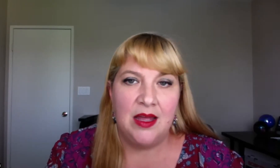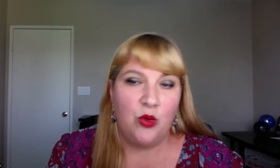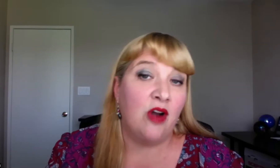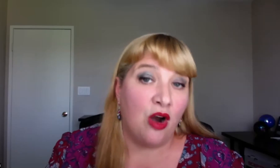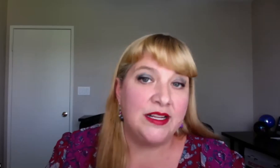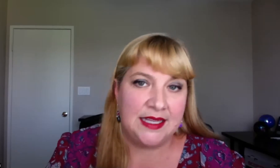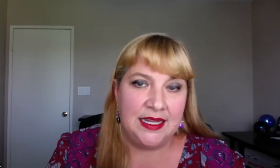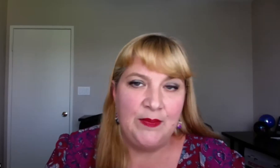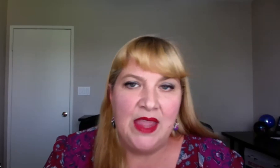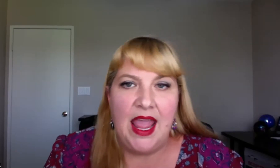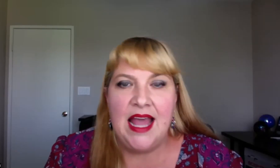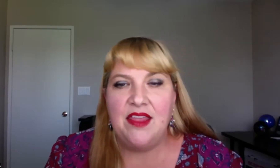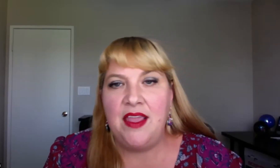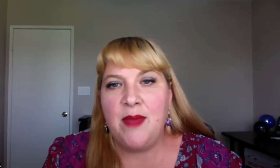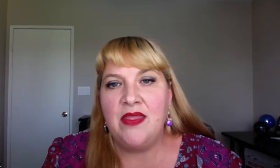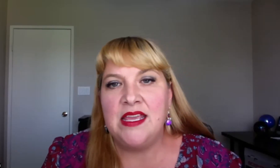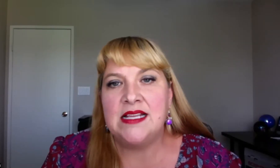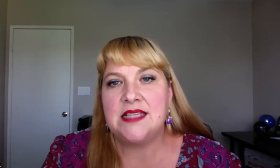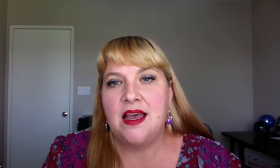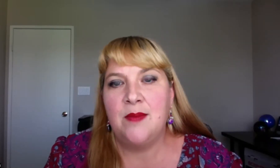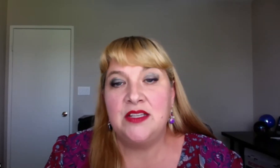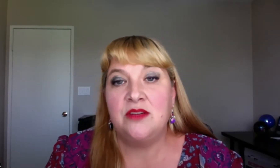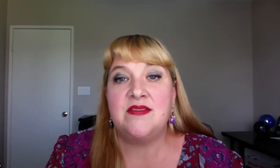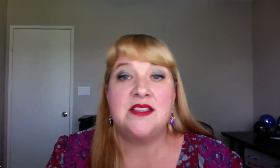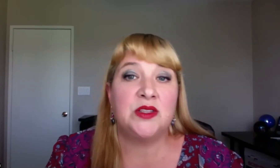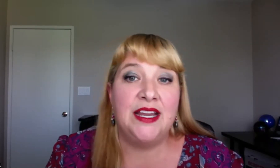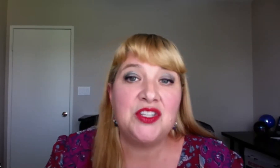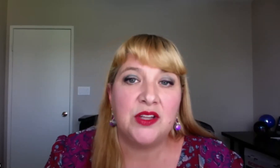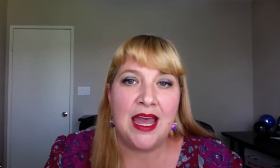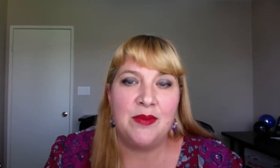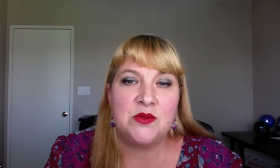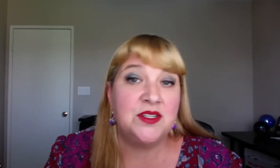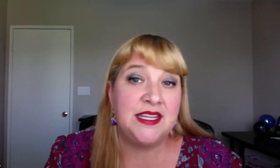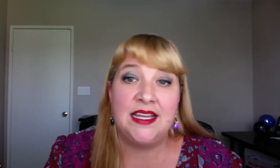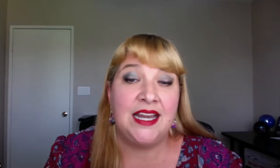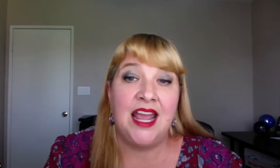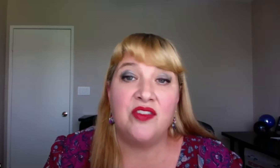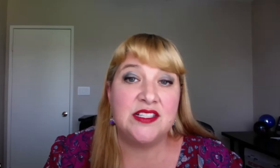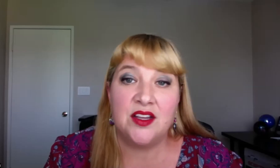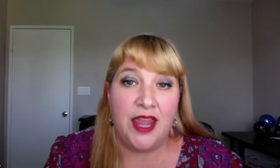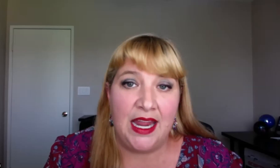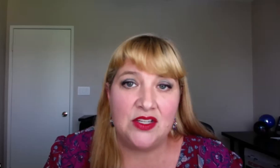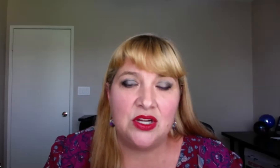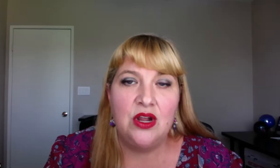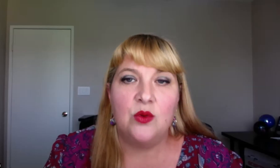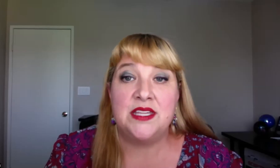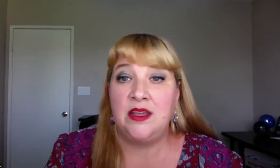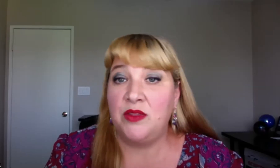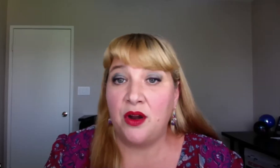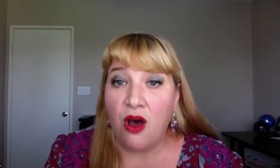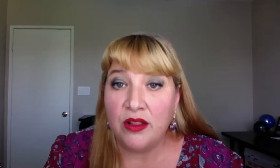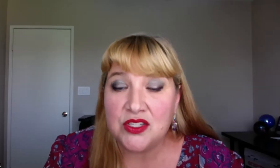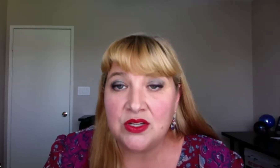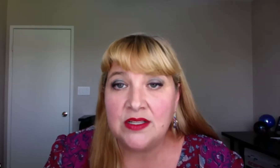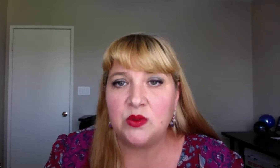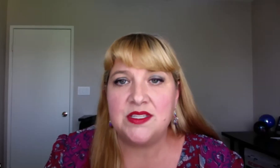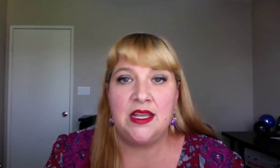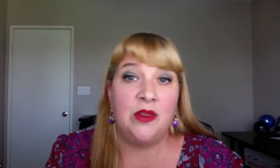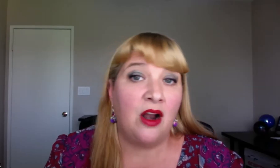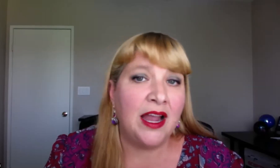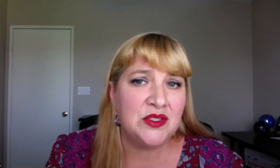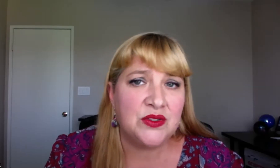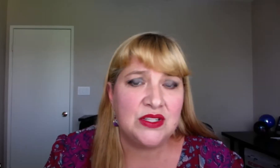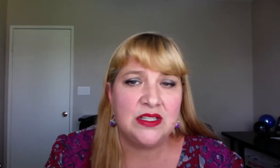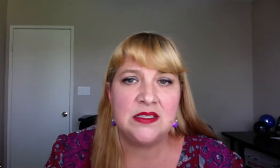Renee Marshall: We are already saying, and the thing about this in terms of this relational gap is we're seeing it every single age we're seeing it with our college students were saying with our high school students.